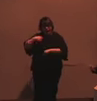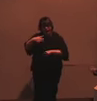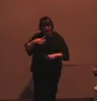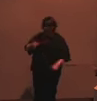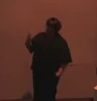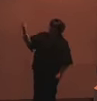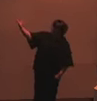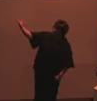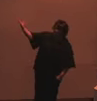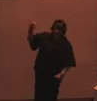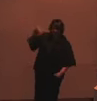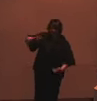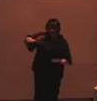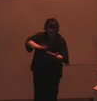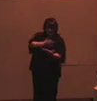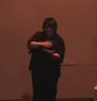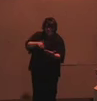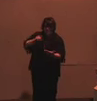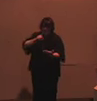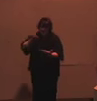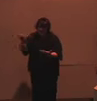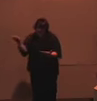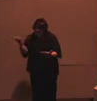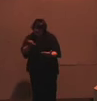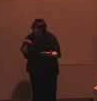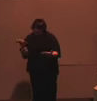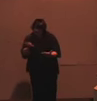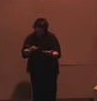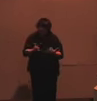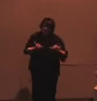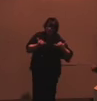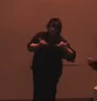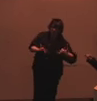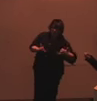system is very similar to modern architecture system. Why?